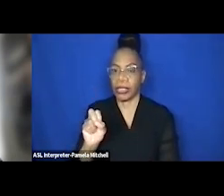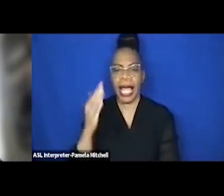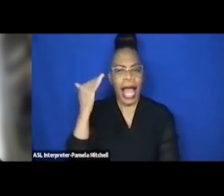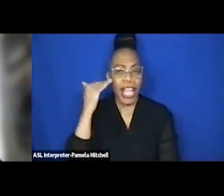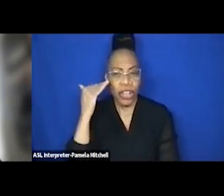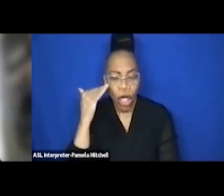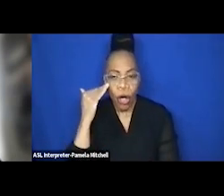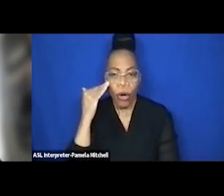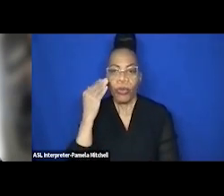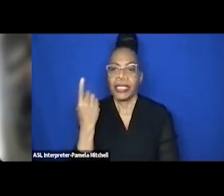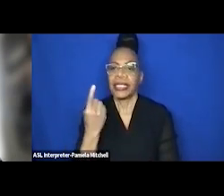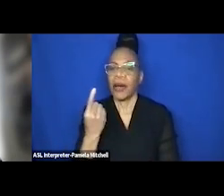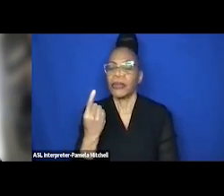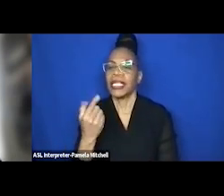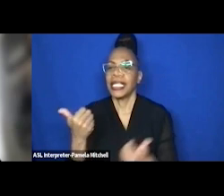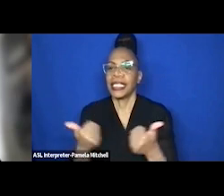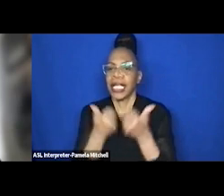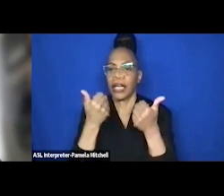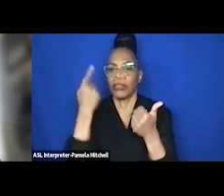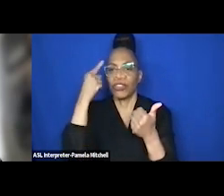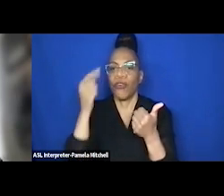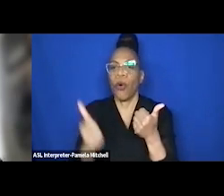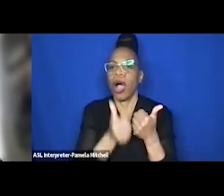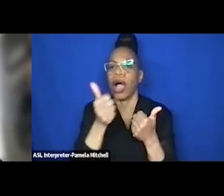for other continuum of cares and other SOAR programs